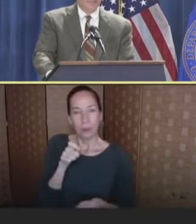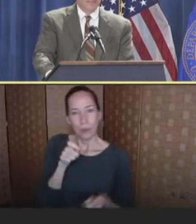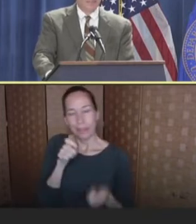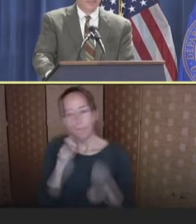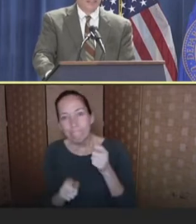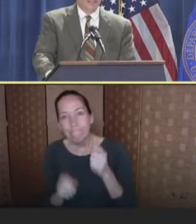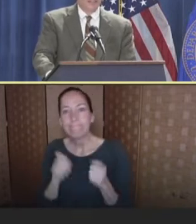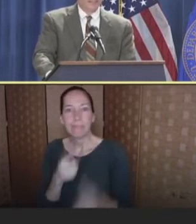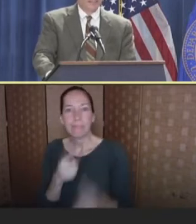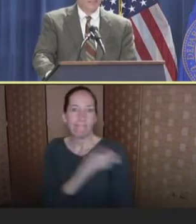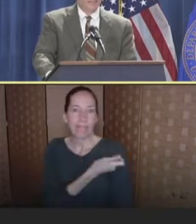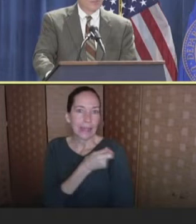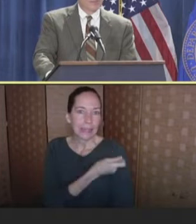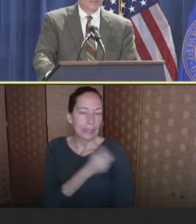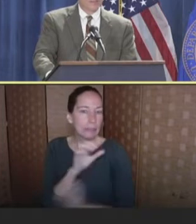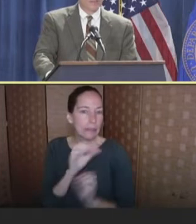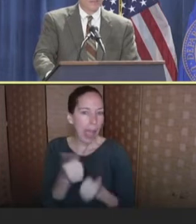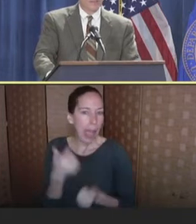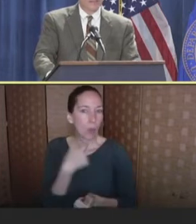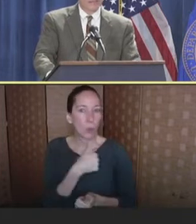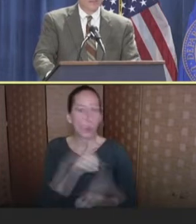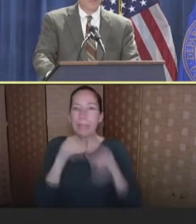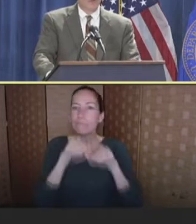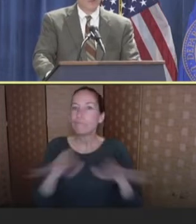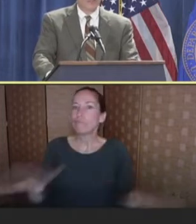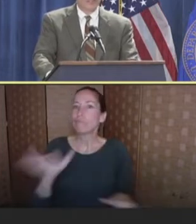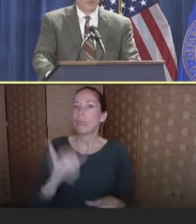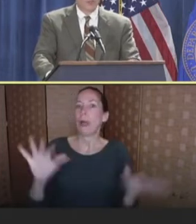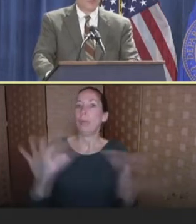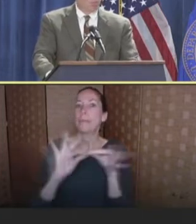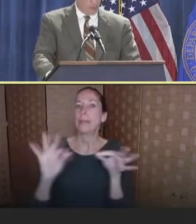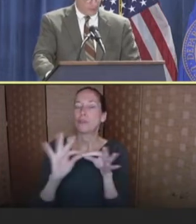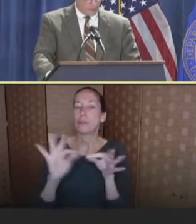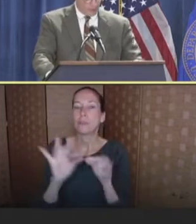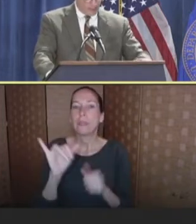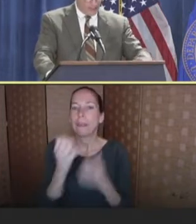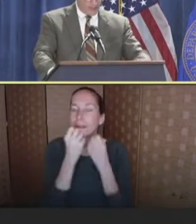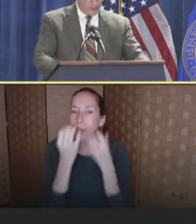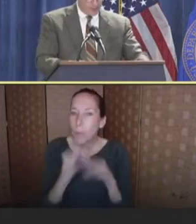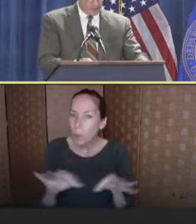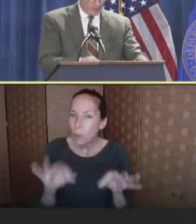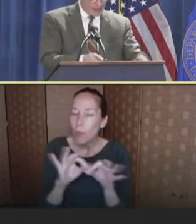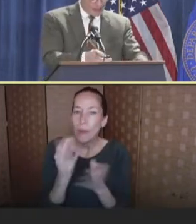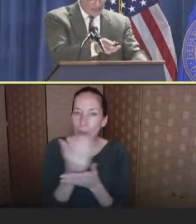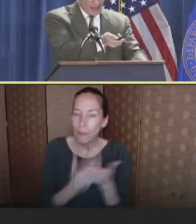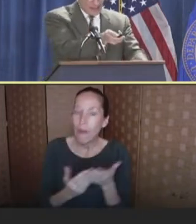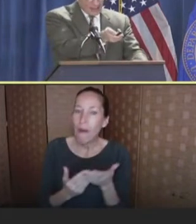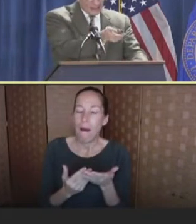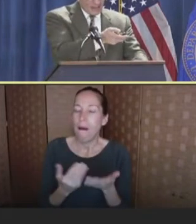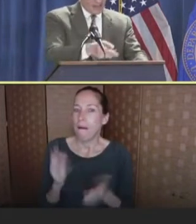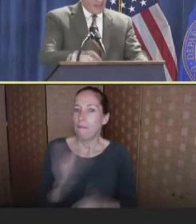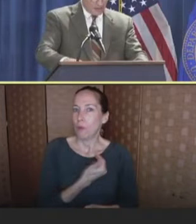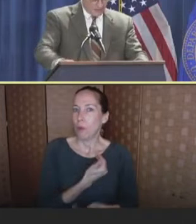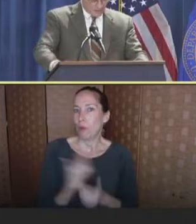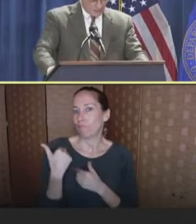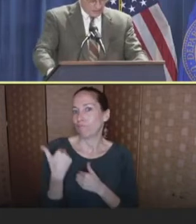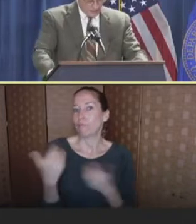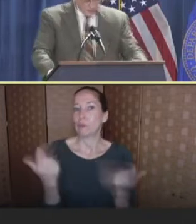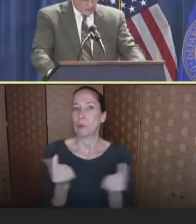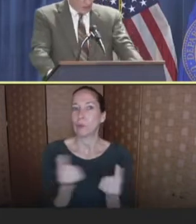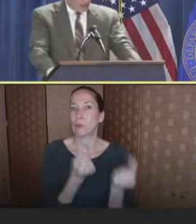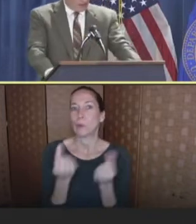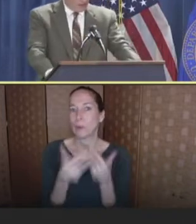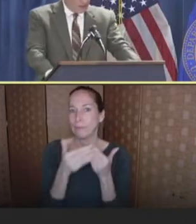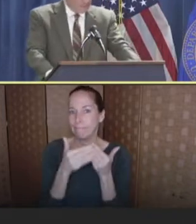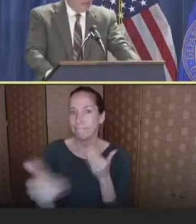messaging is almost certainly a crucial element of what we need to do here.